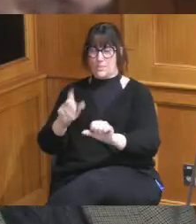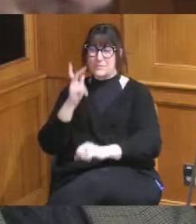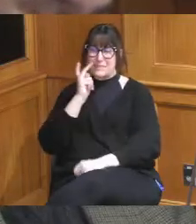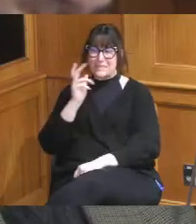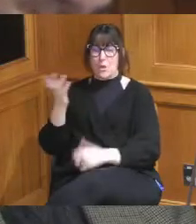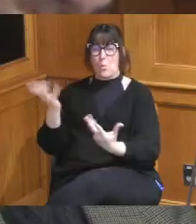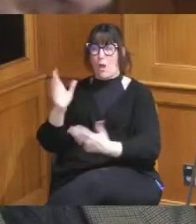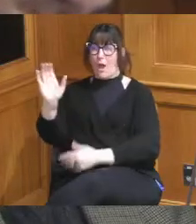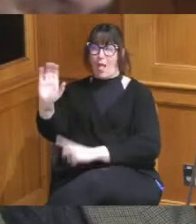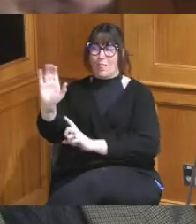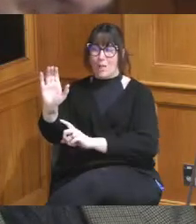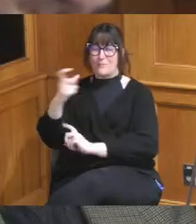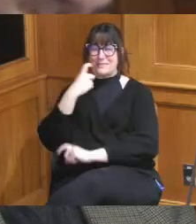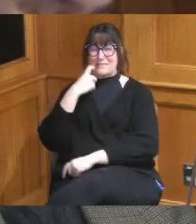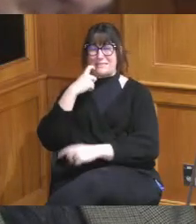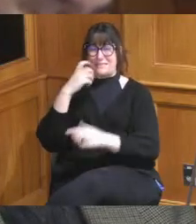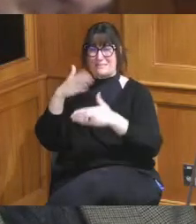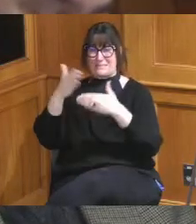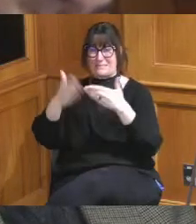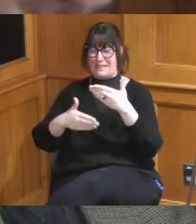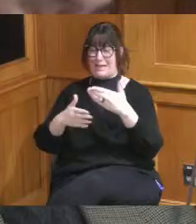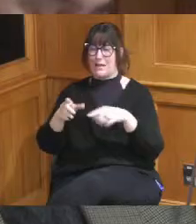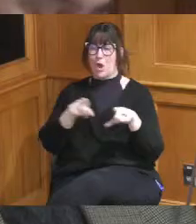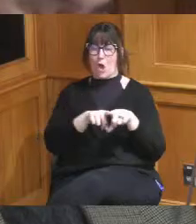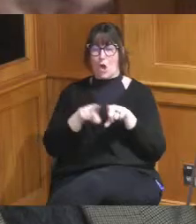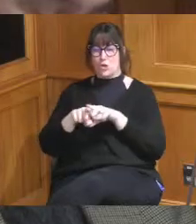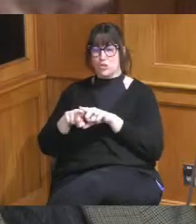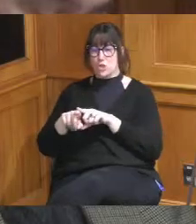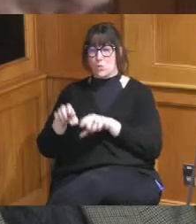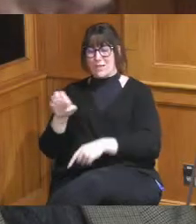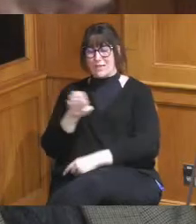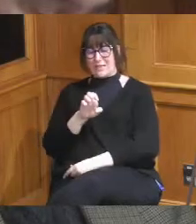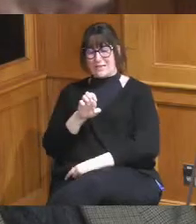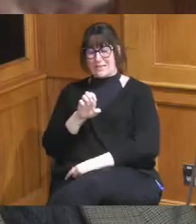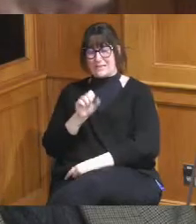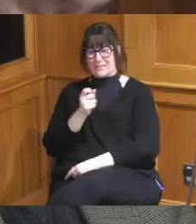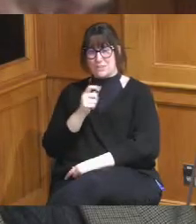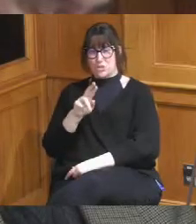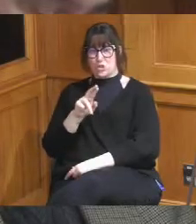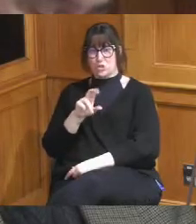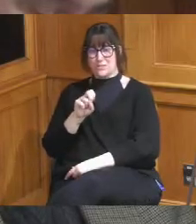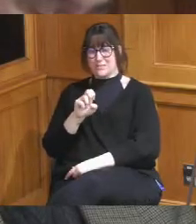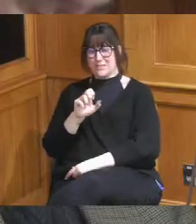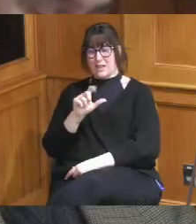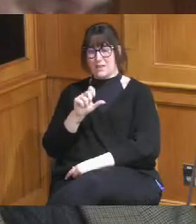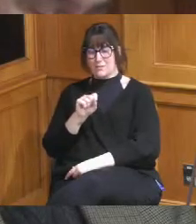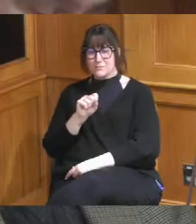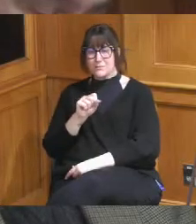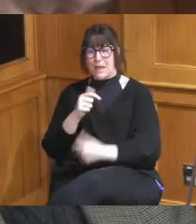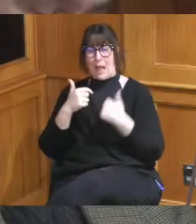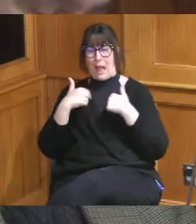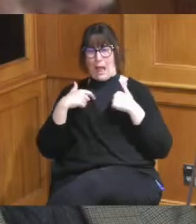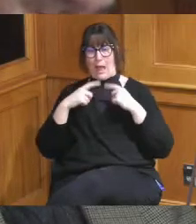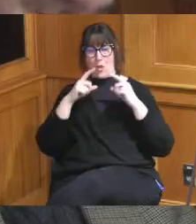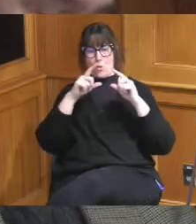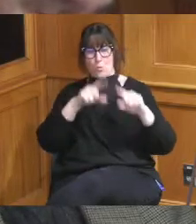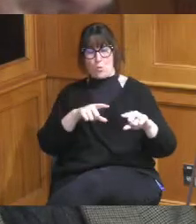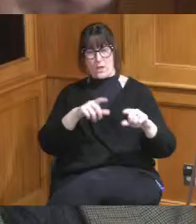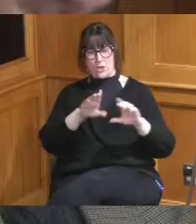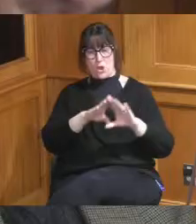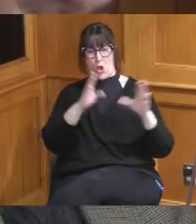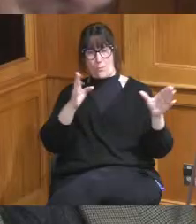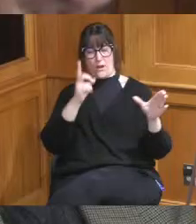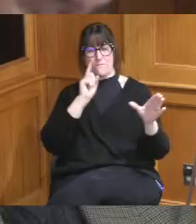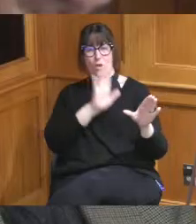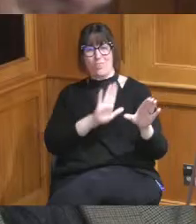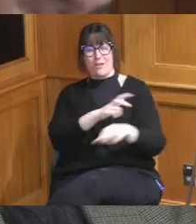just done and also Easter Seals who I was at their opening of their Veteran Center and I understand